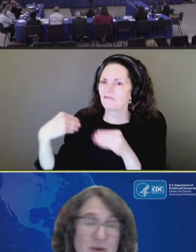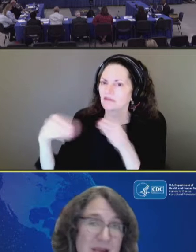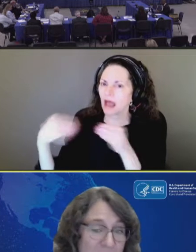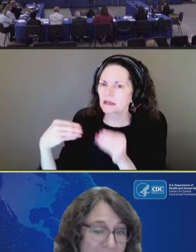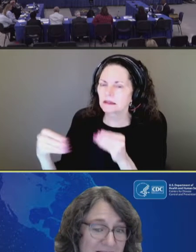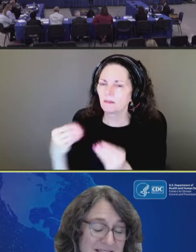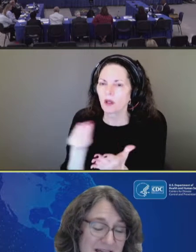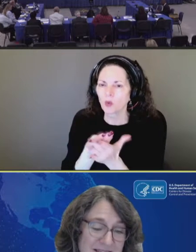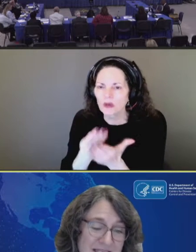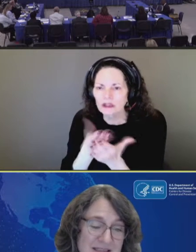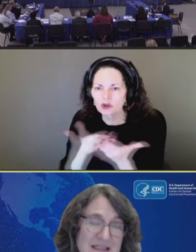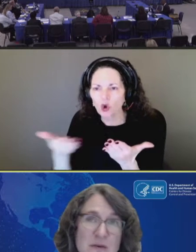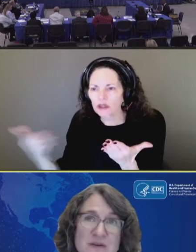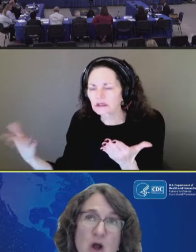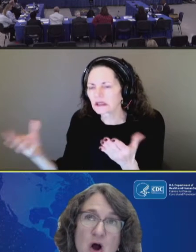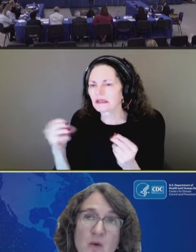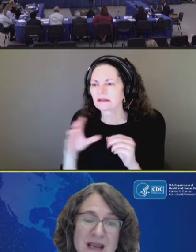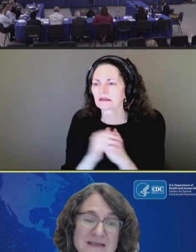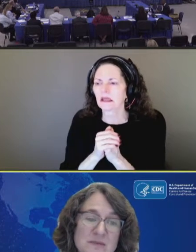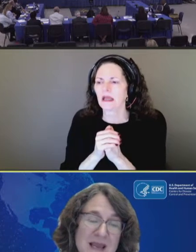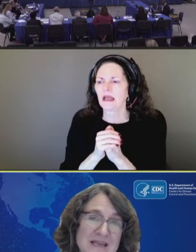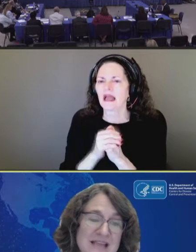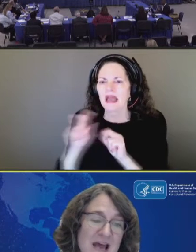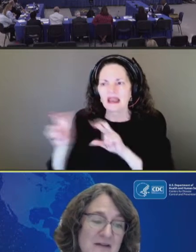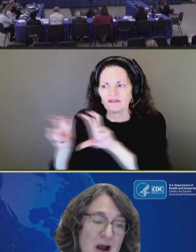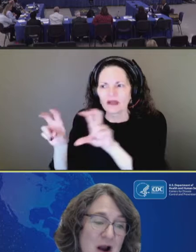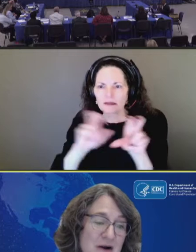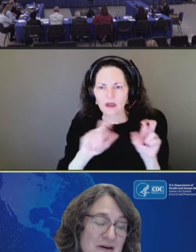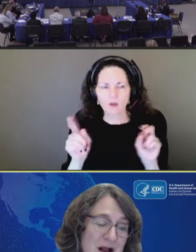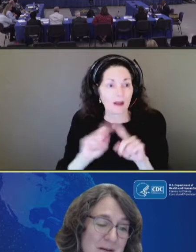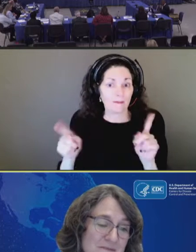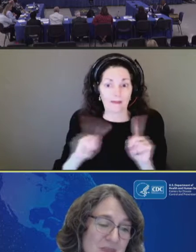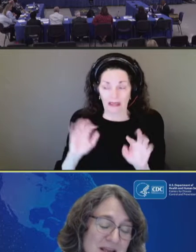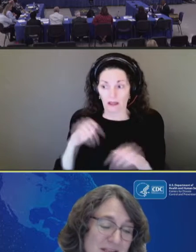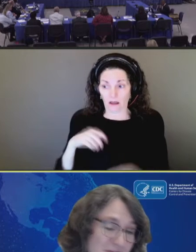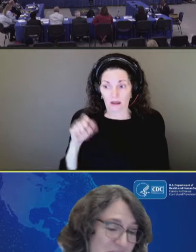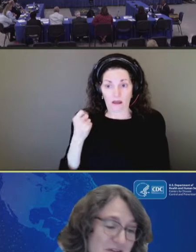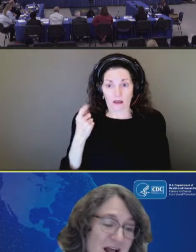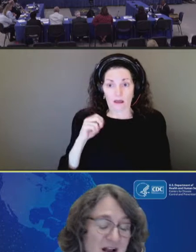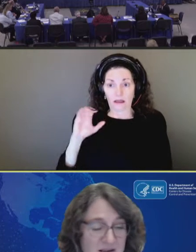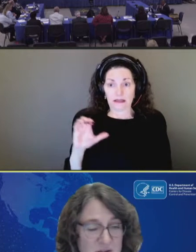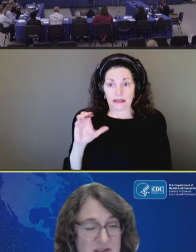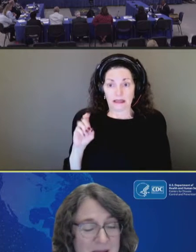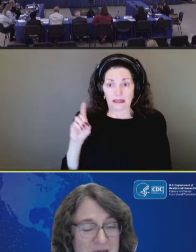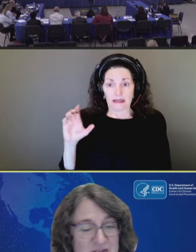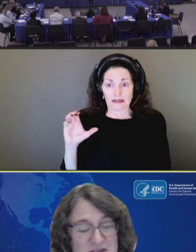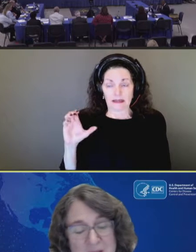So, mpox at CDC was always based out of our division of high consequence pathogens